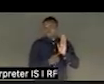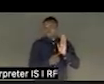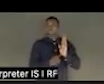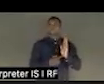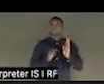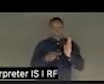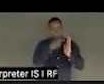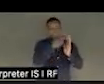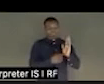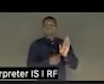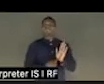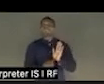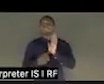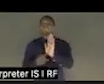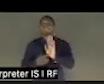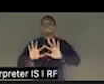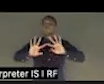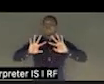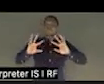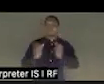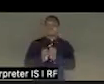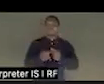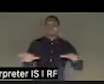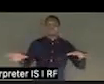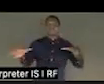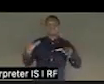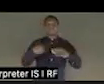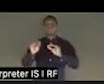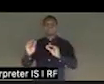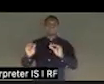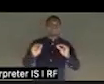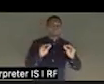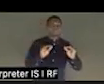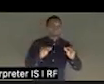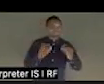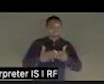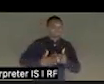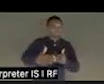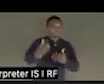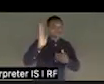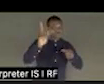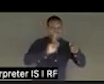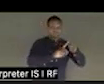are also accepted or seen as beneficial from the user collective.